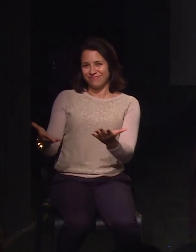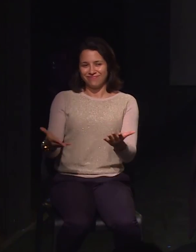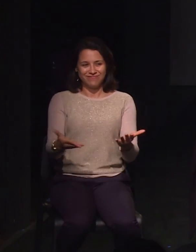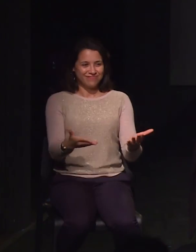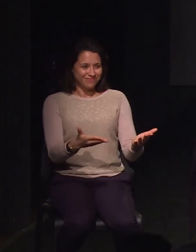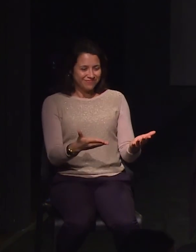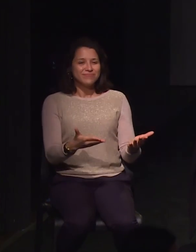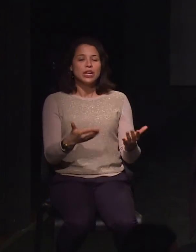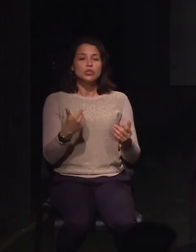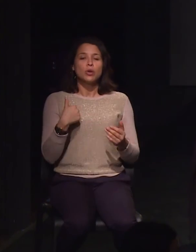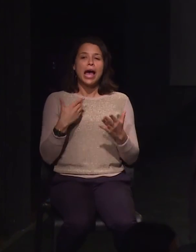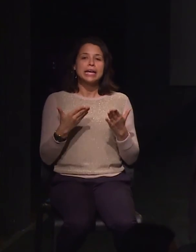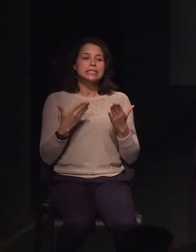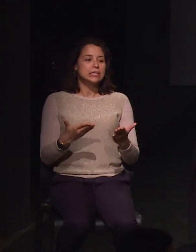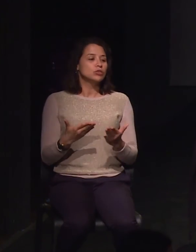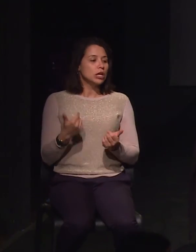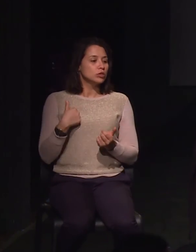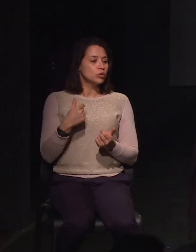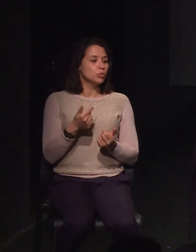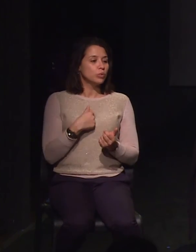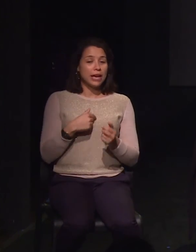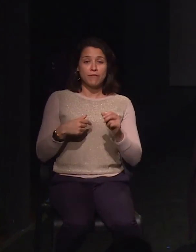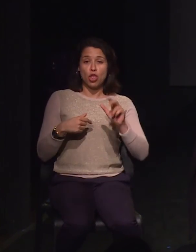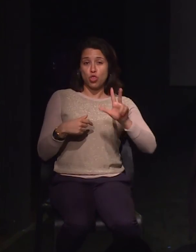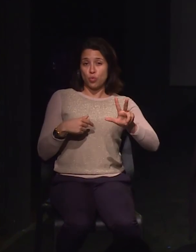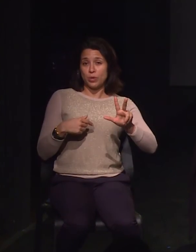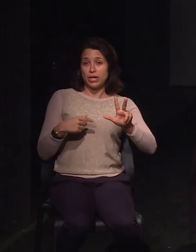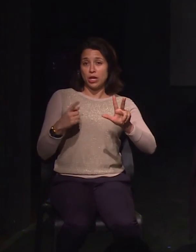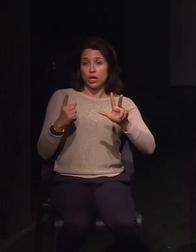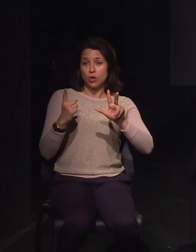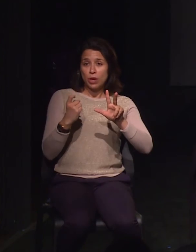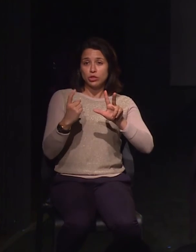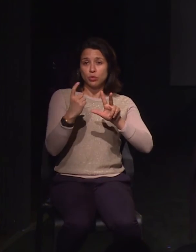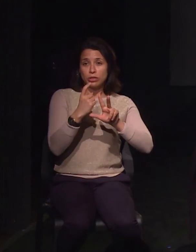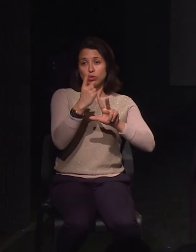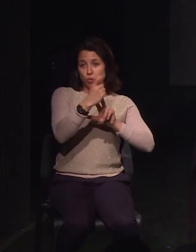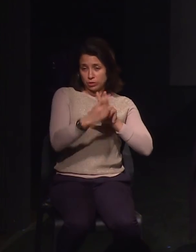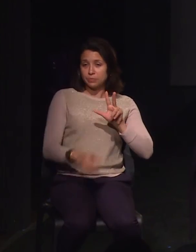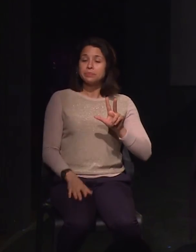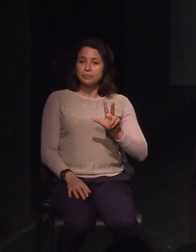we do maybe is we could take three questions in a row, one, two, three, and then we’ll